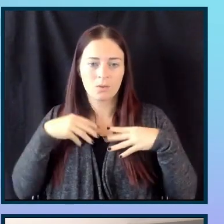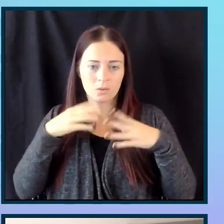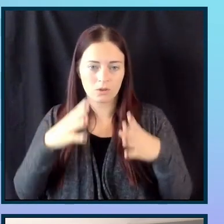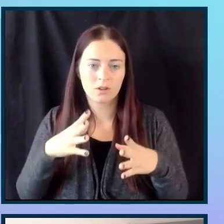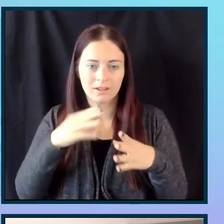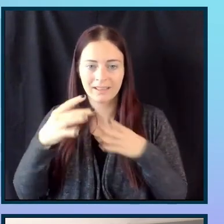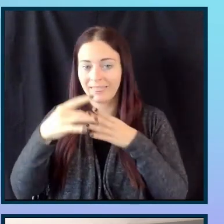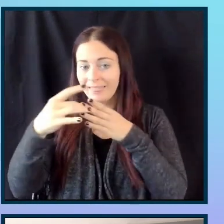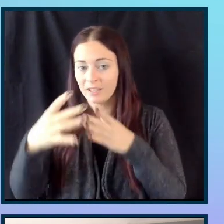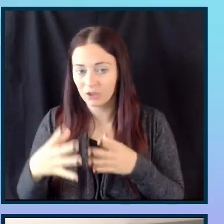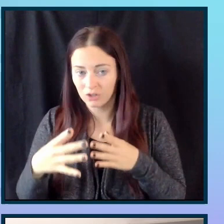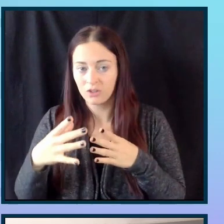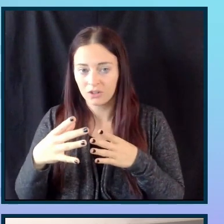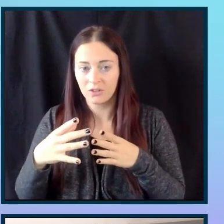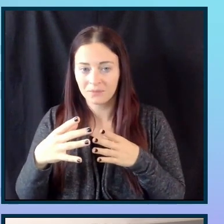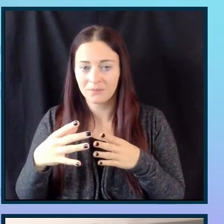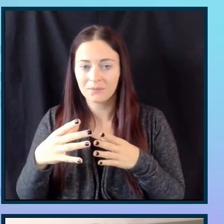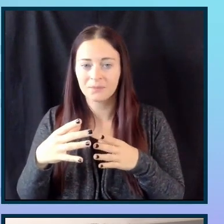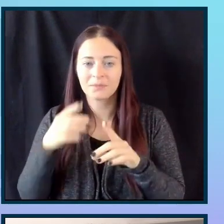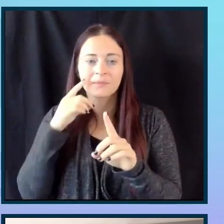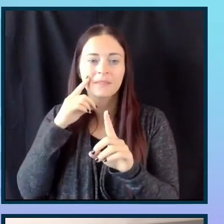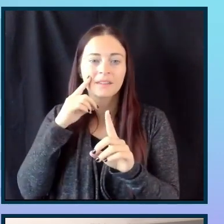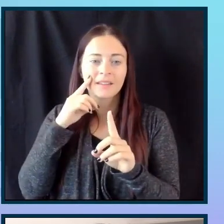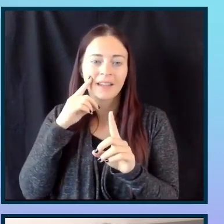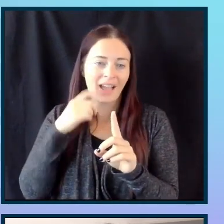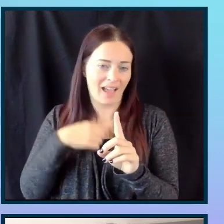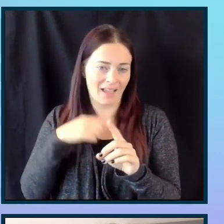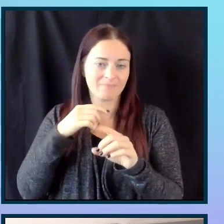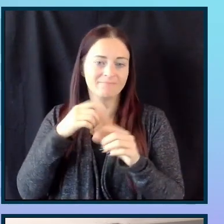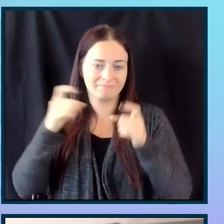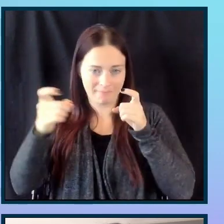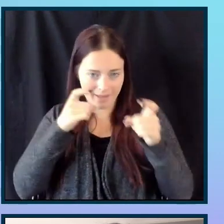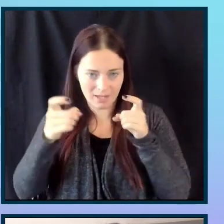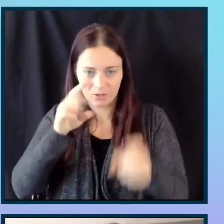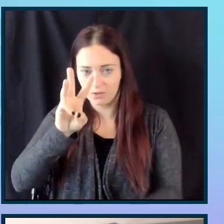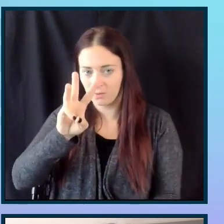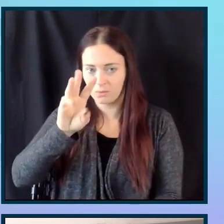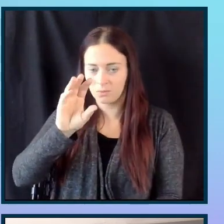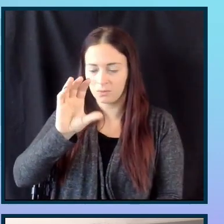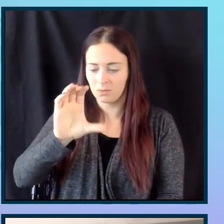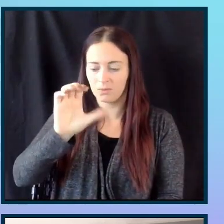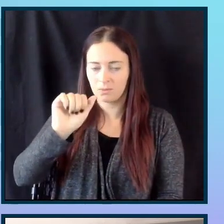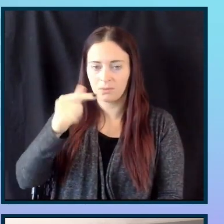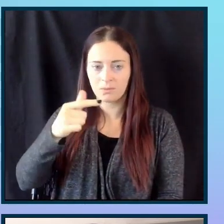Additionally, I am the project manager of WCAG 3 on behalf of the W3C.